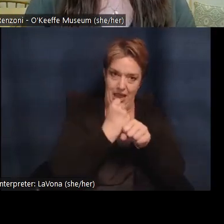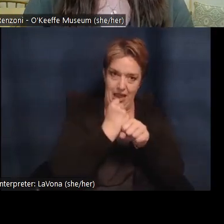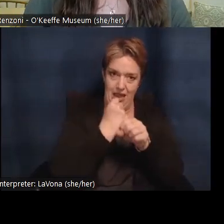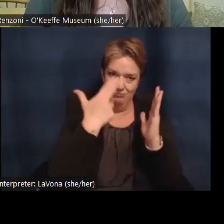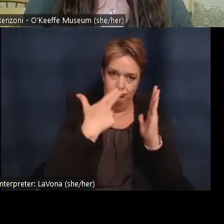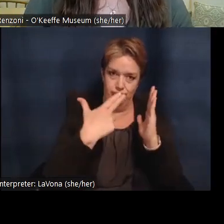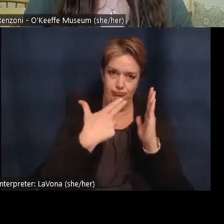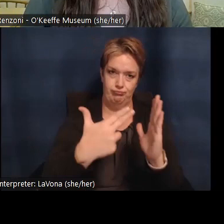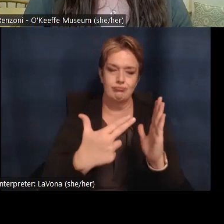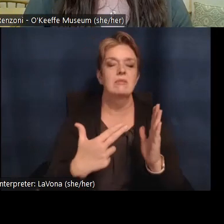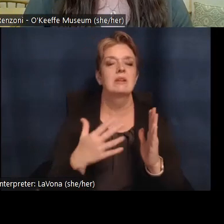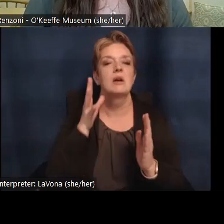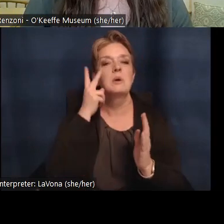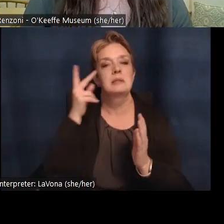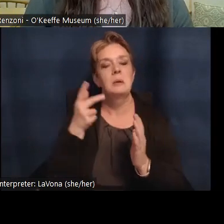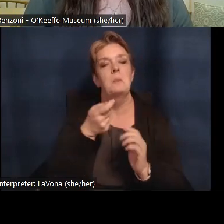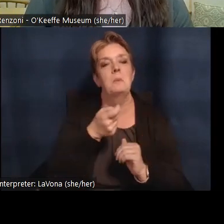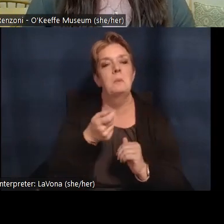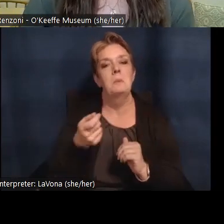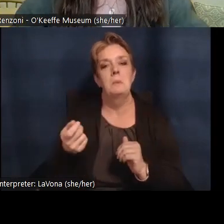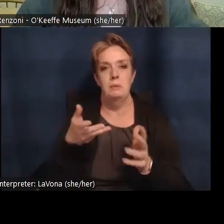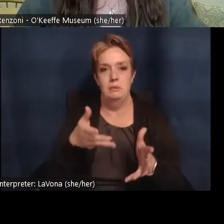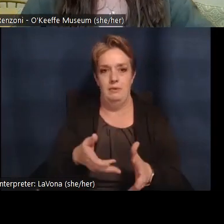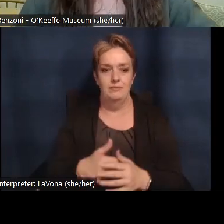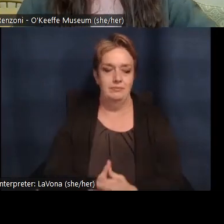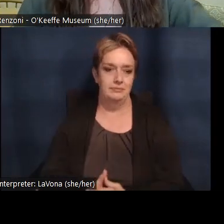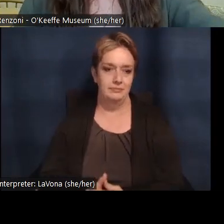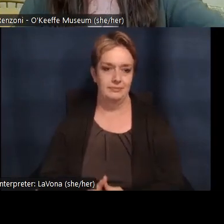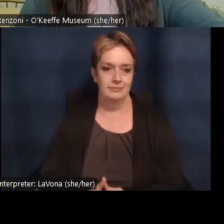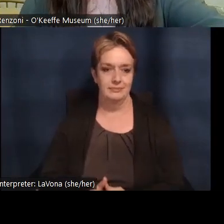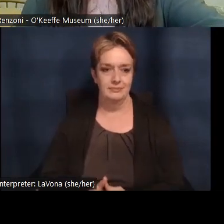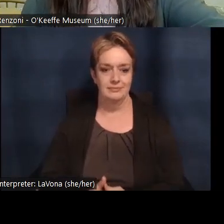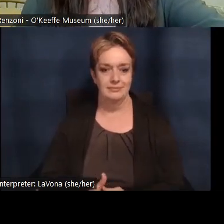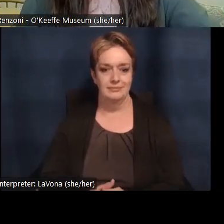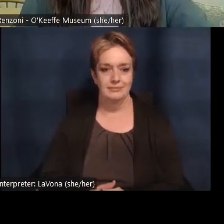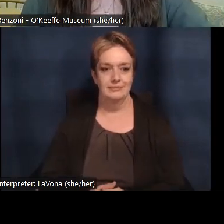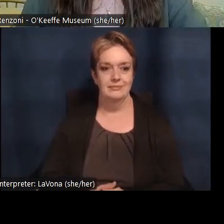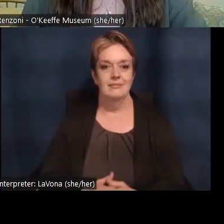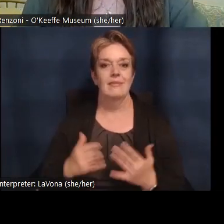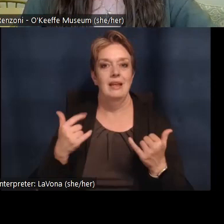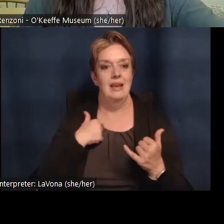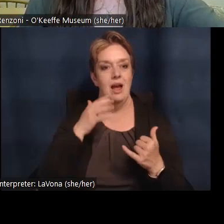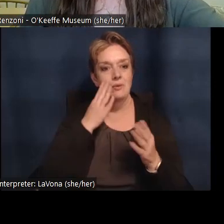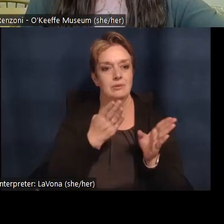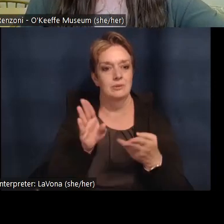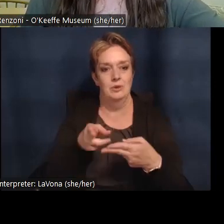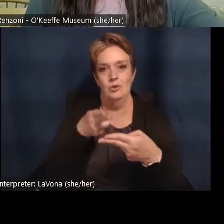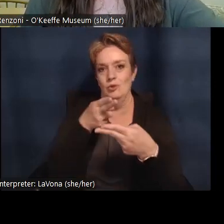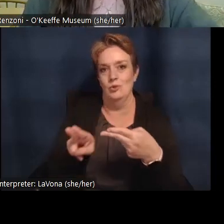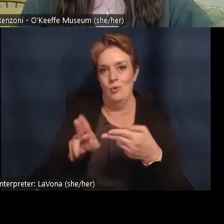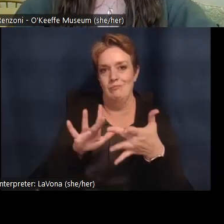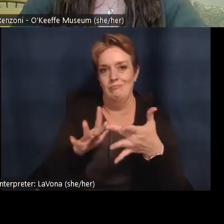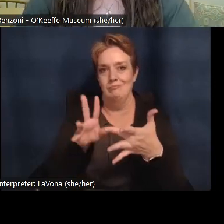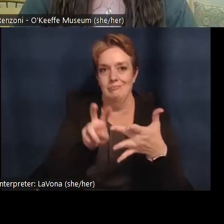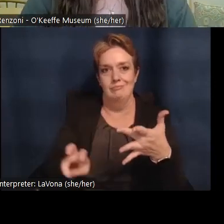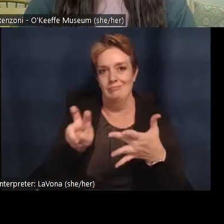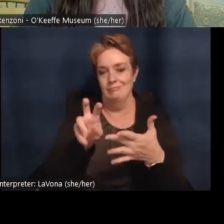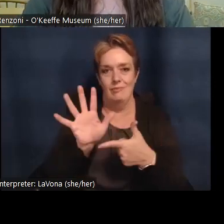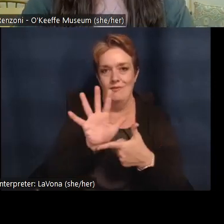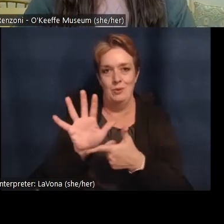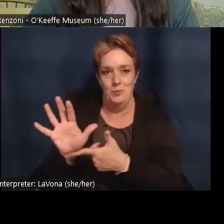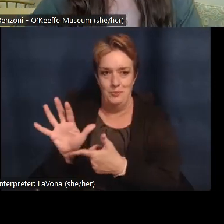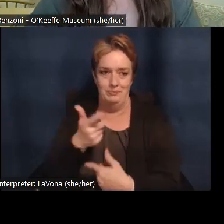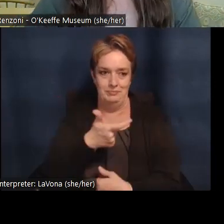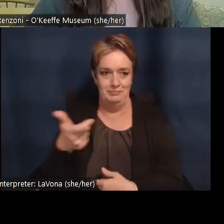So now we're going to join this presentation for a short virtual tour of the home and studio.